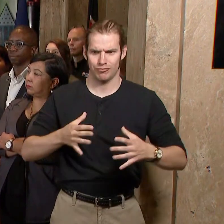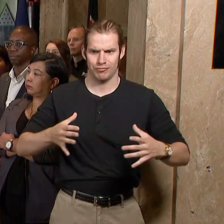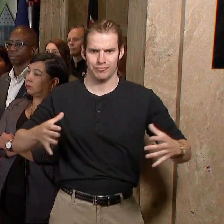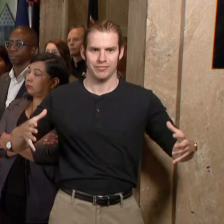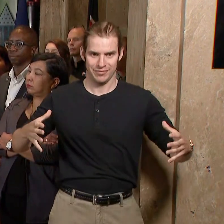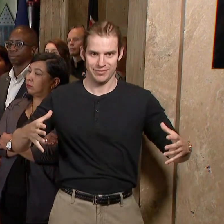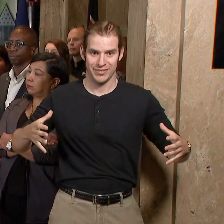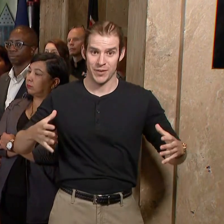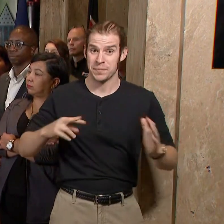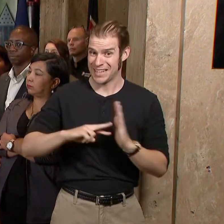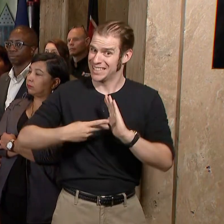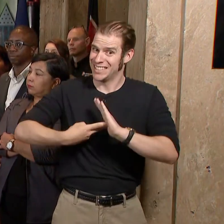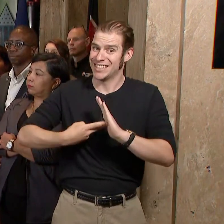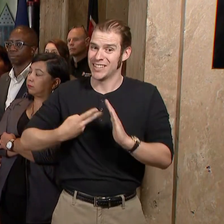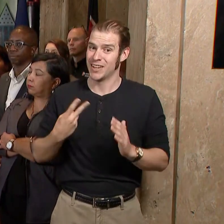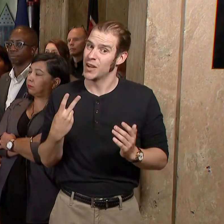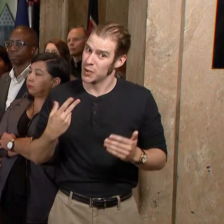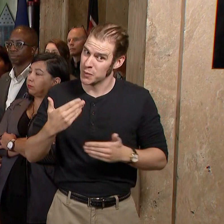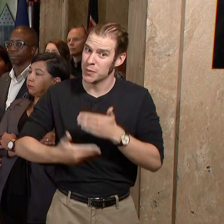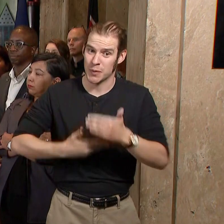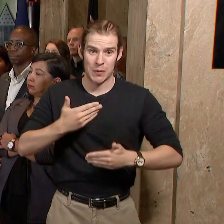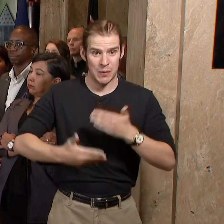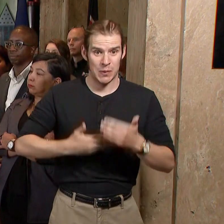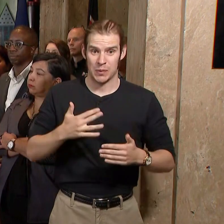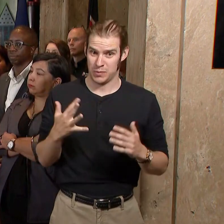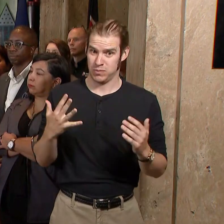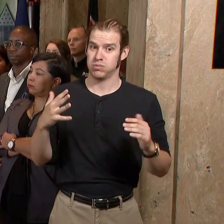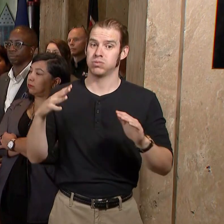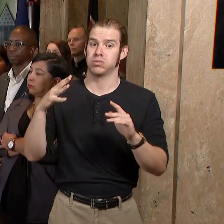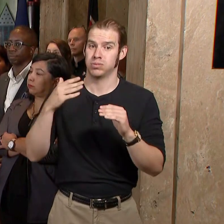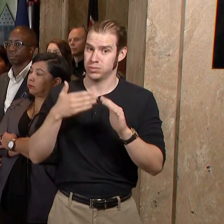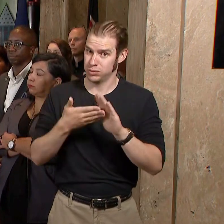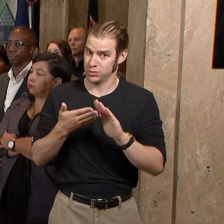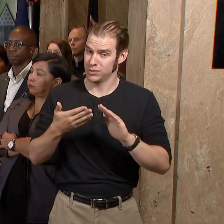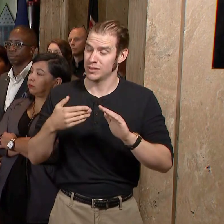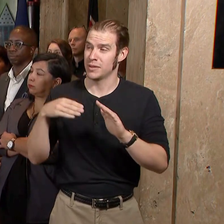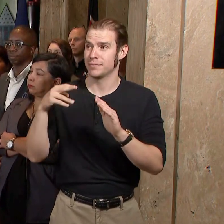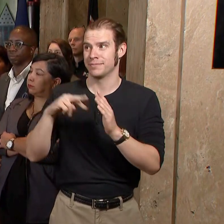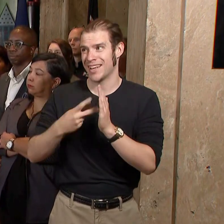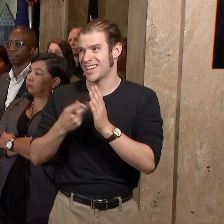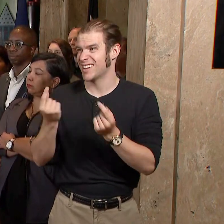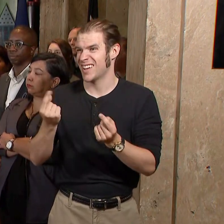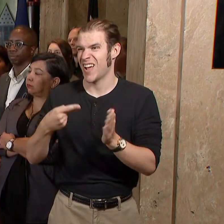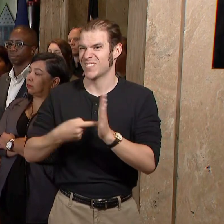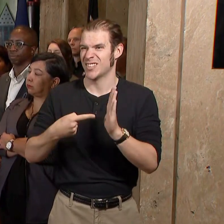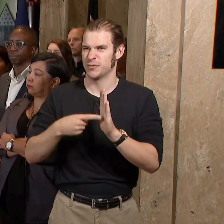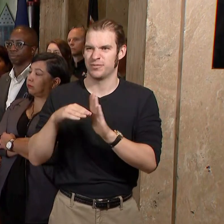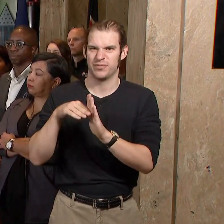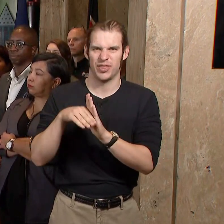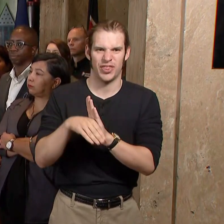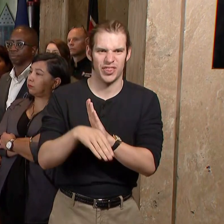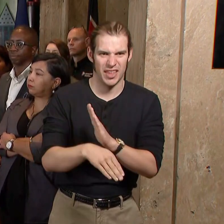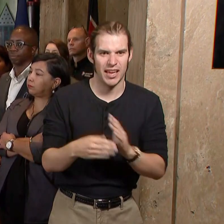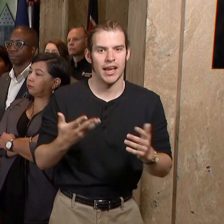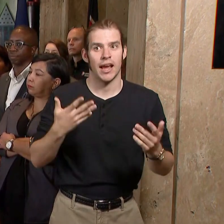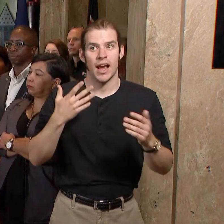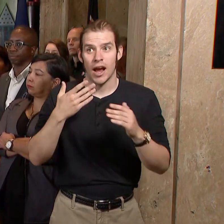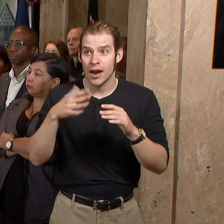And when you get rapidly unaffordable housing, you have more folks who can't afford to live someplace. When you have real crises and people that are struggling with addiction or mental health, and we don't have all the infrastructure